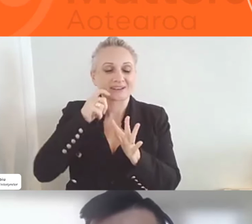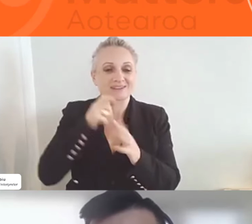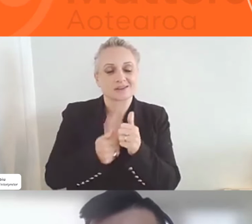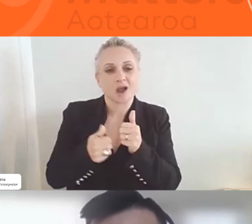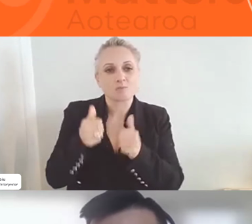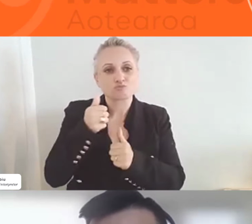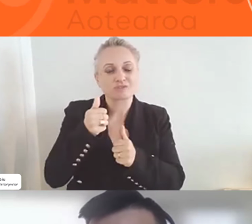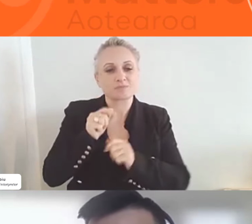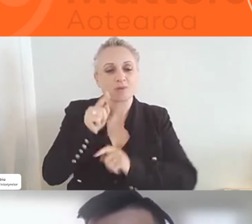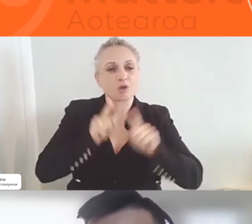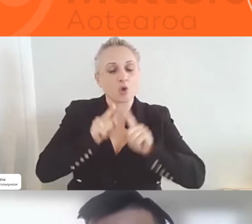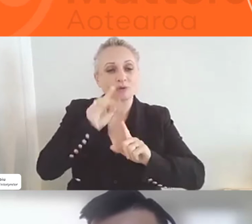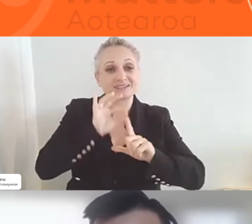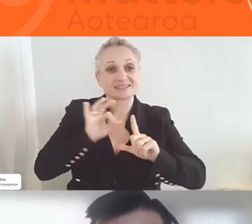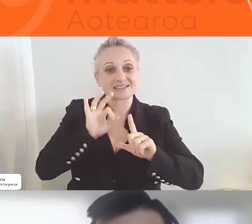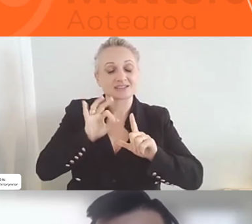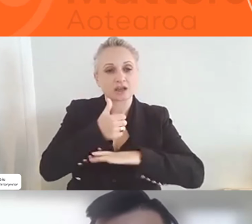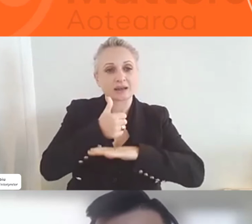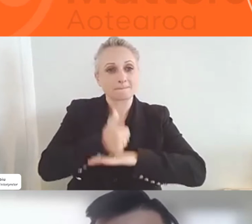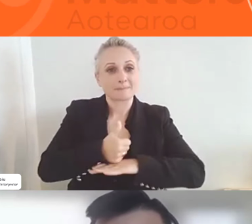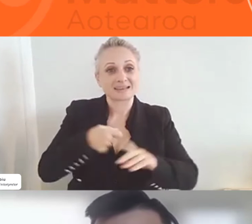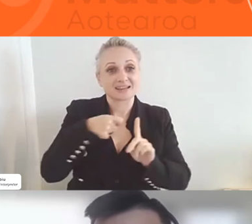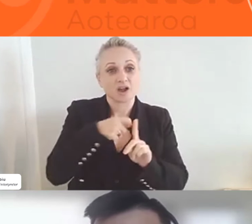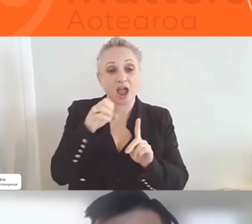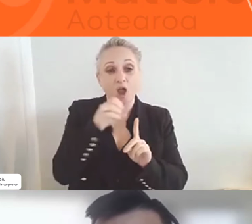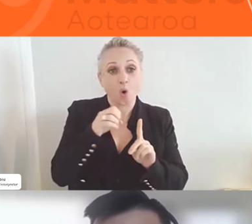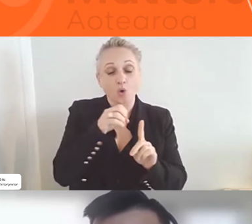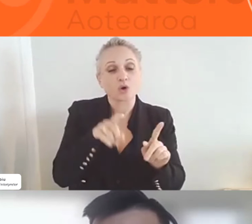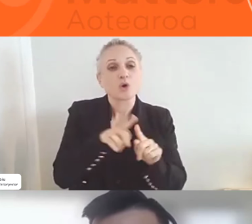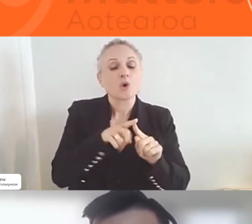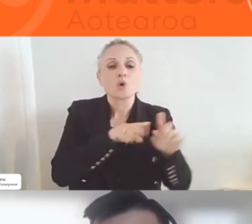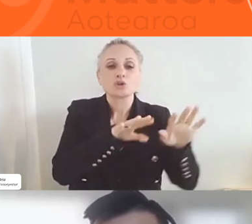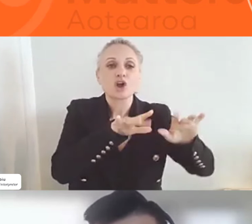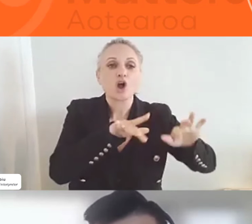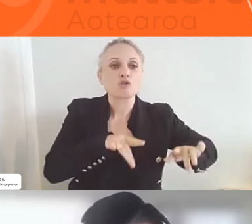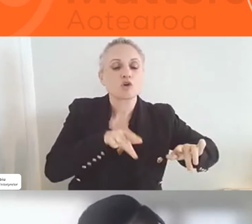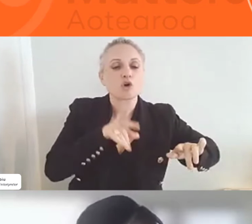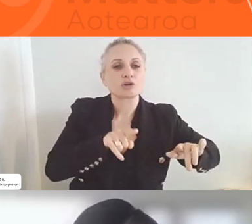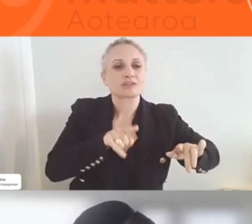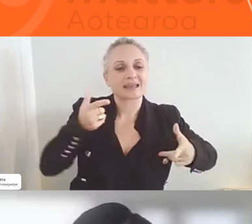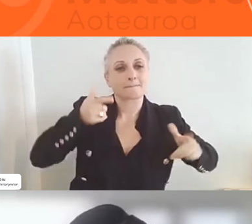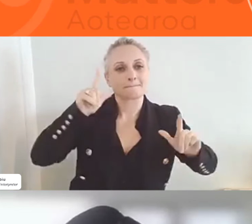I am the author of Kainga Ora: Masterplanning For Universal Design.